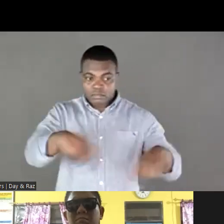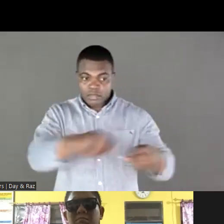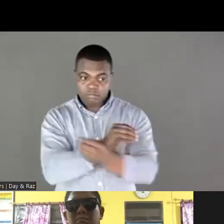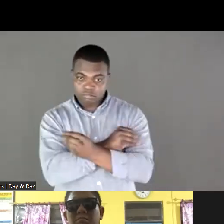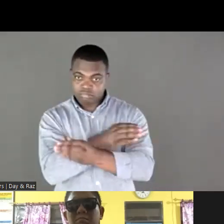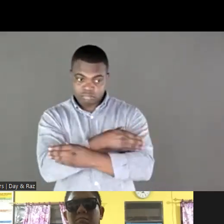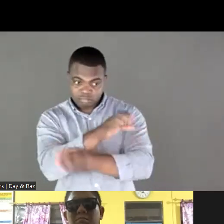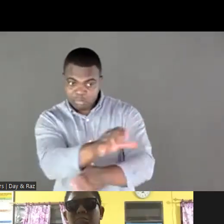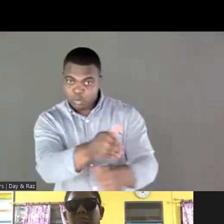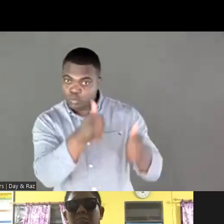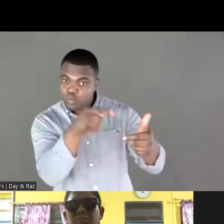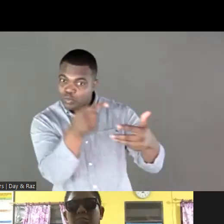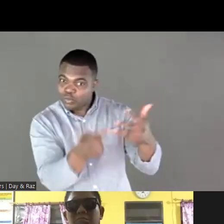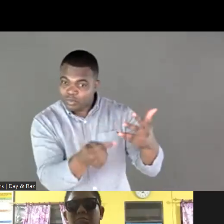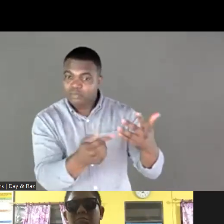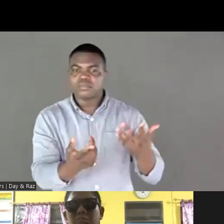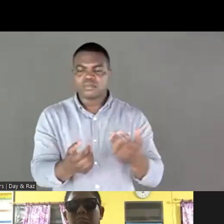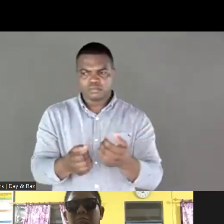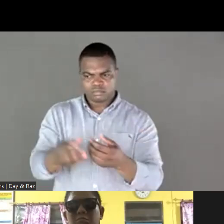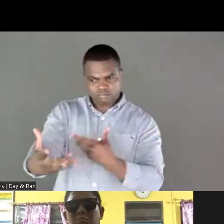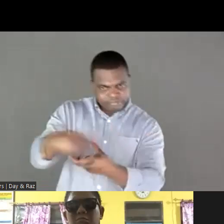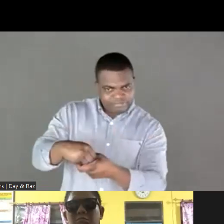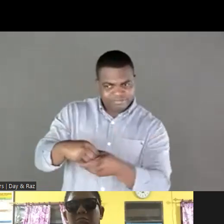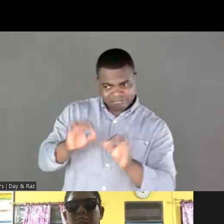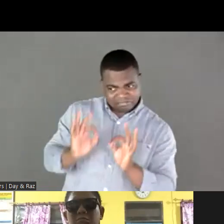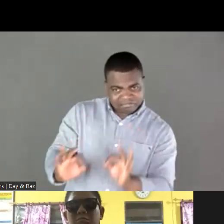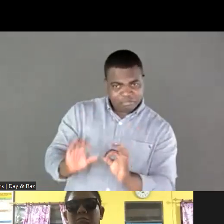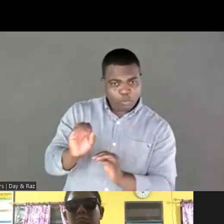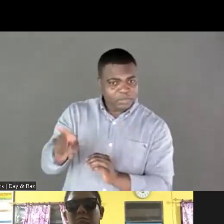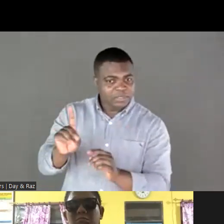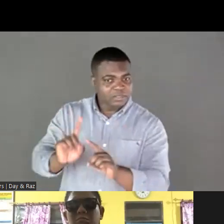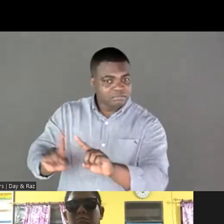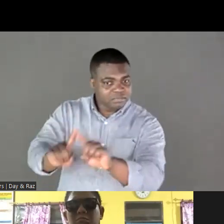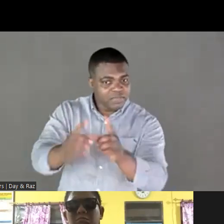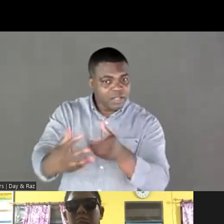find out that indeed, most of our members made up the vast majority of disability inclusion